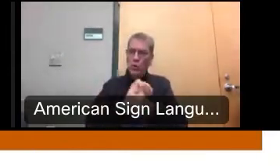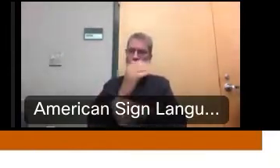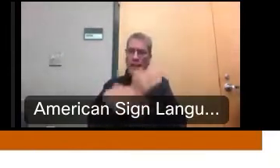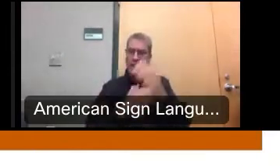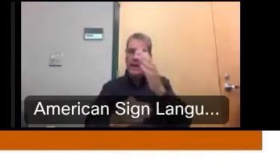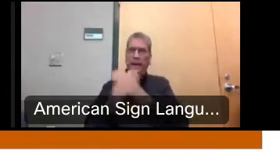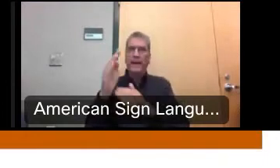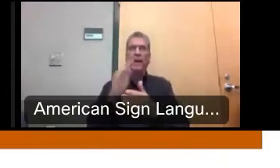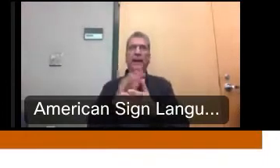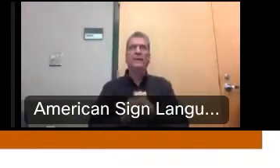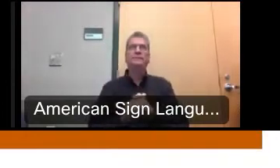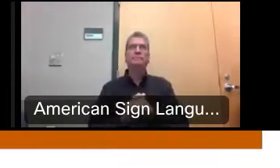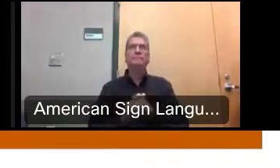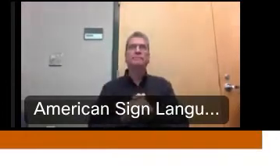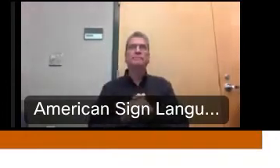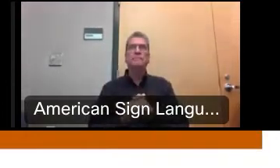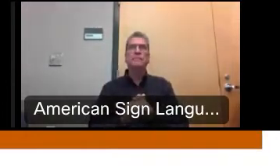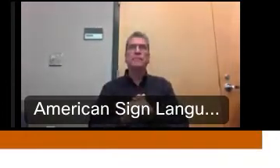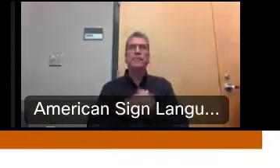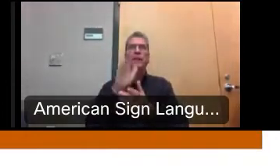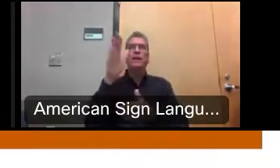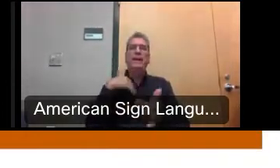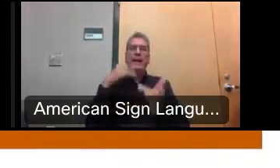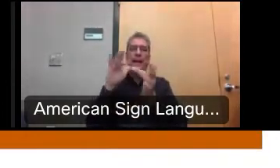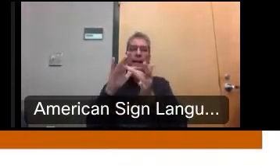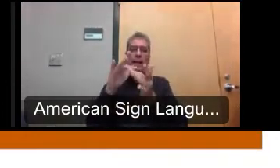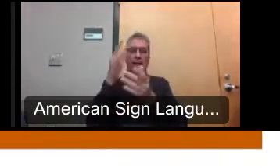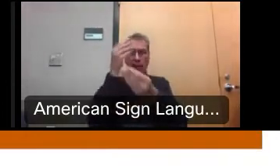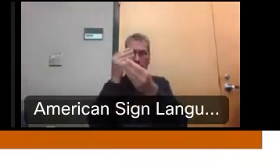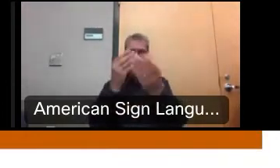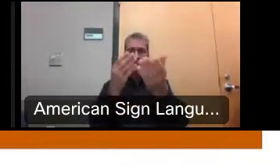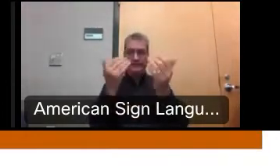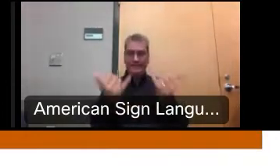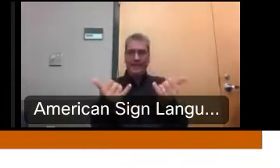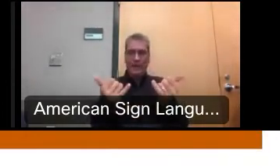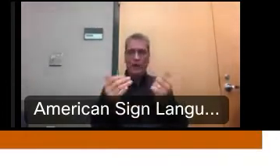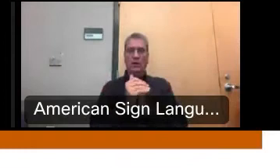So, I am going to throw my contact information up here at the bottom, because I again could